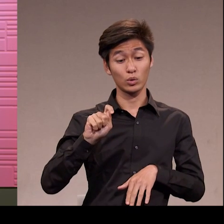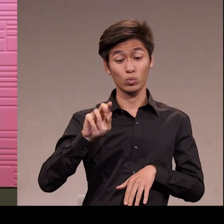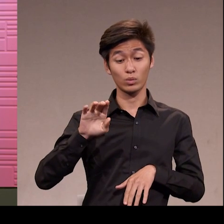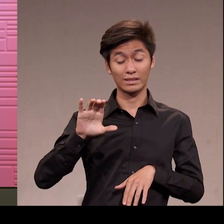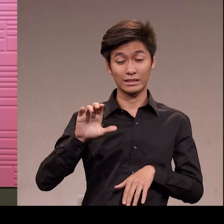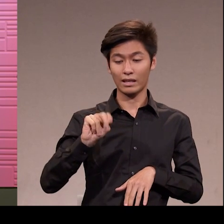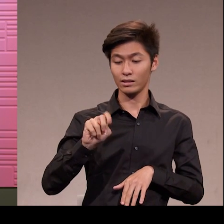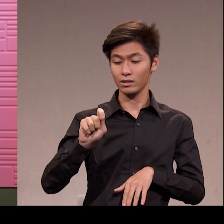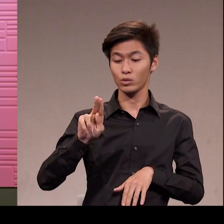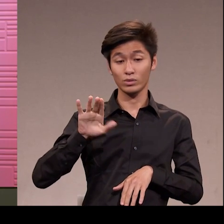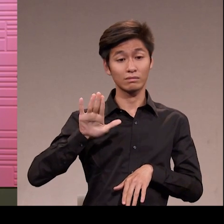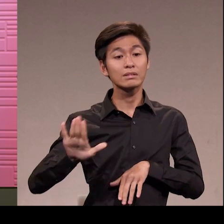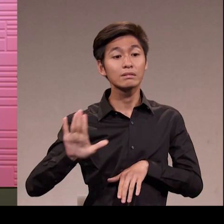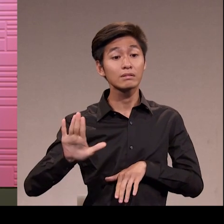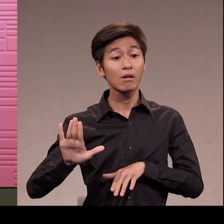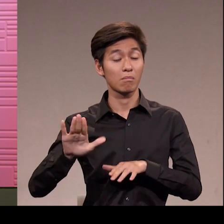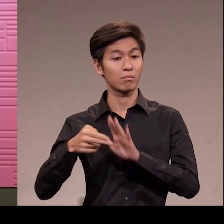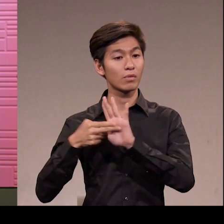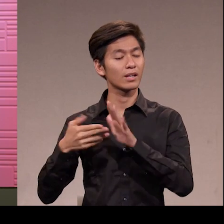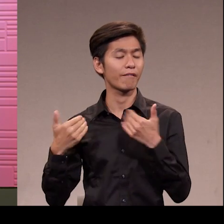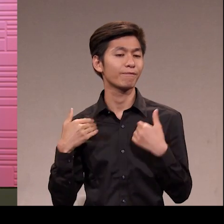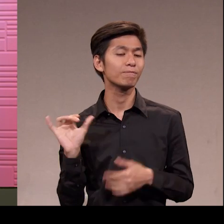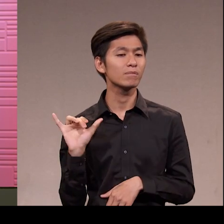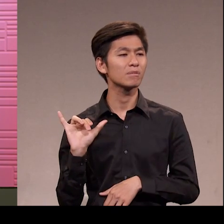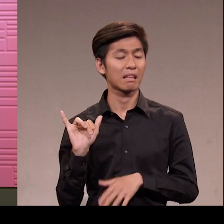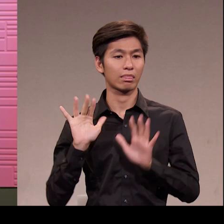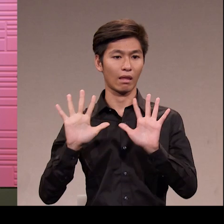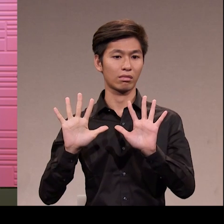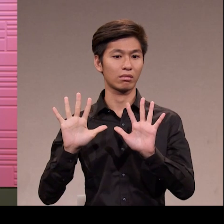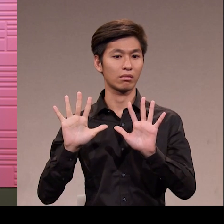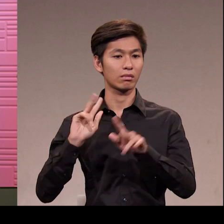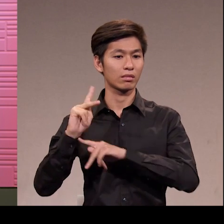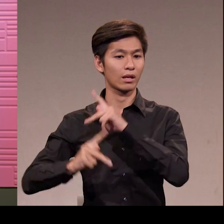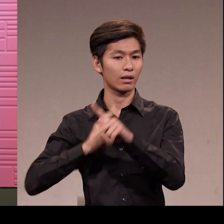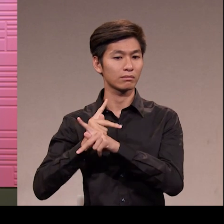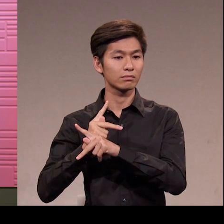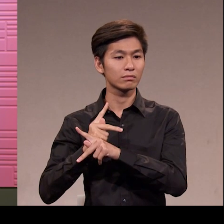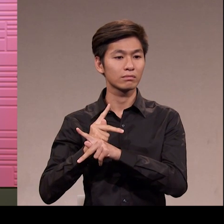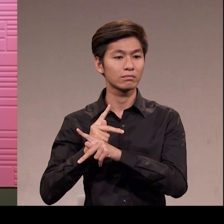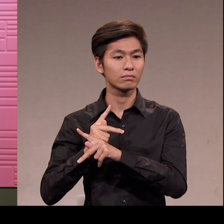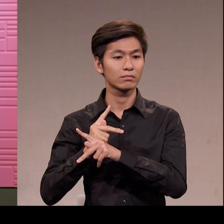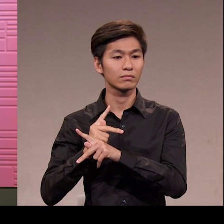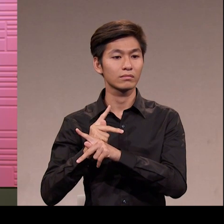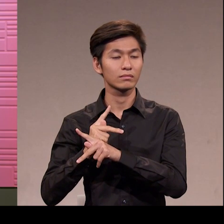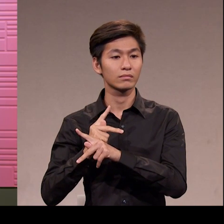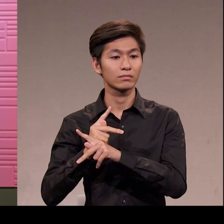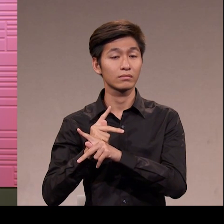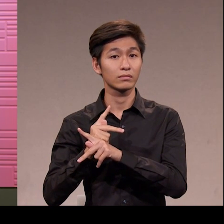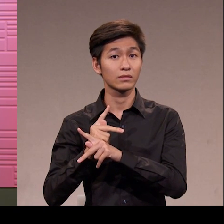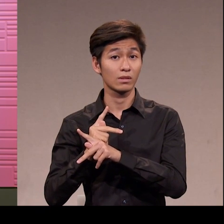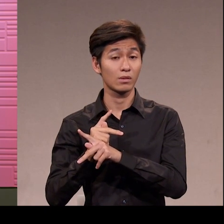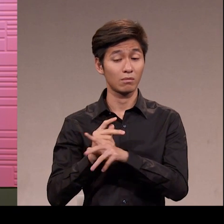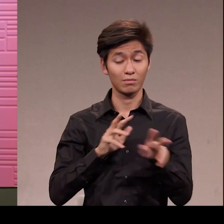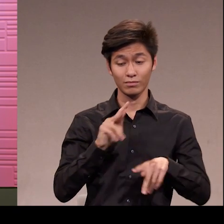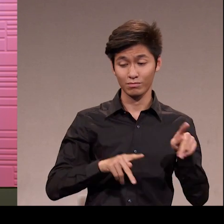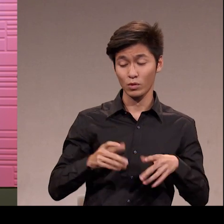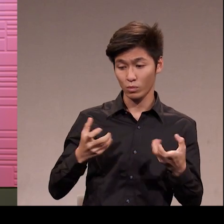For Fairprice's house brands alone, there are about 10 types of rice. So consumers have a good choice.